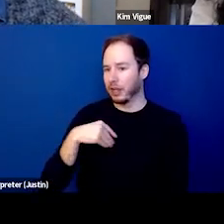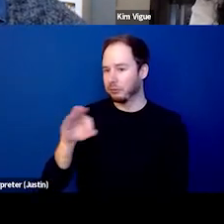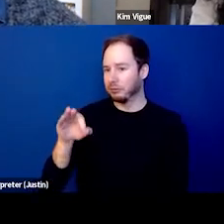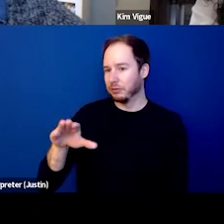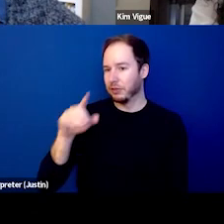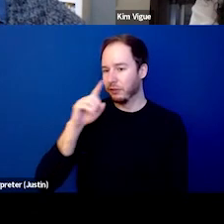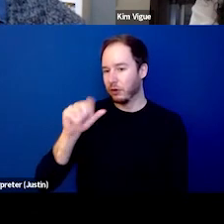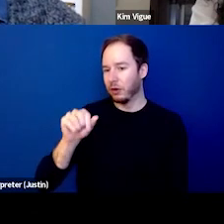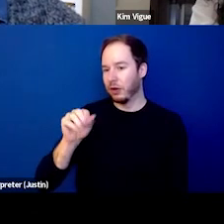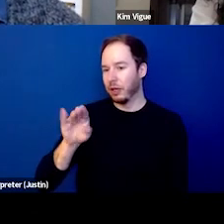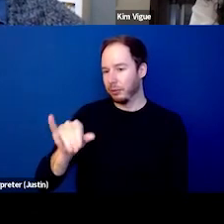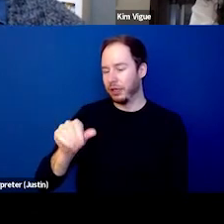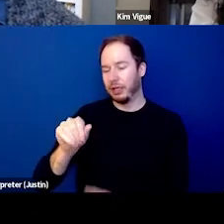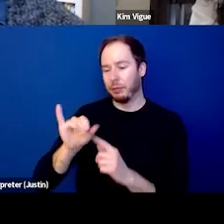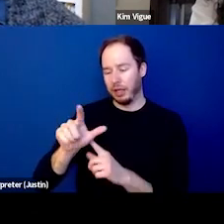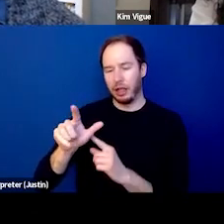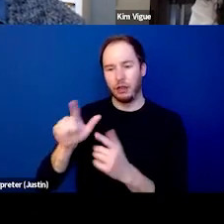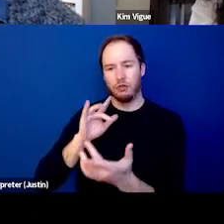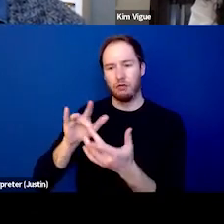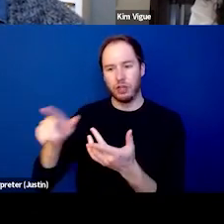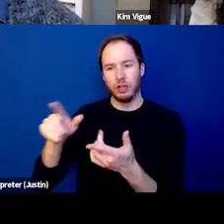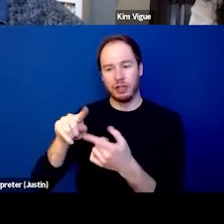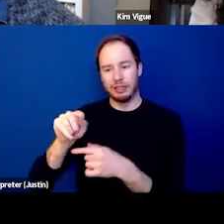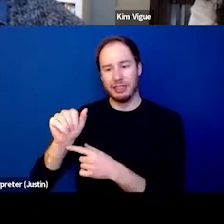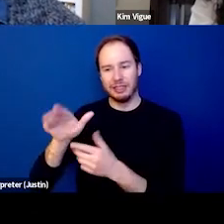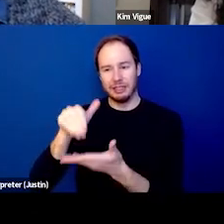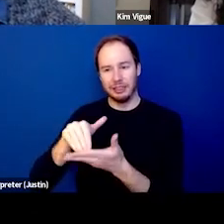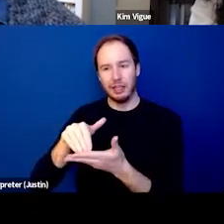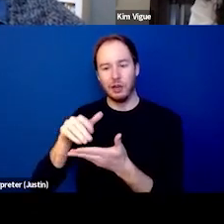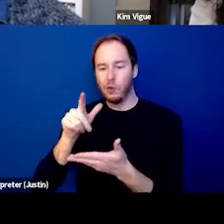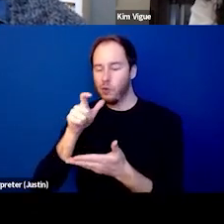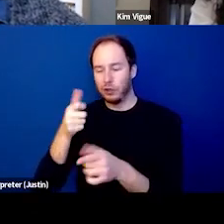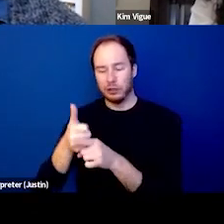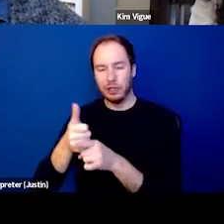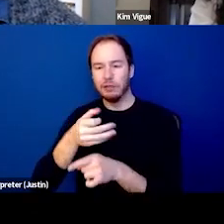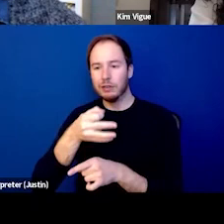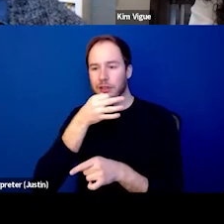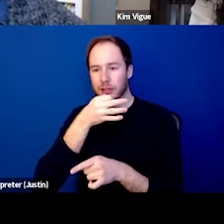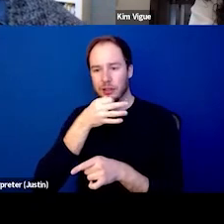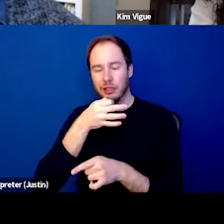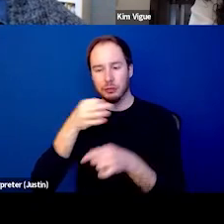reach out to Abby Kirkman at the TA Center, who is our subject matter expert in rural communities